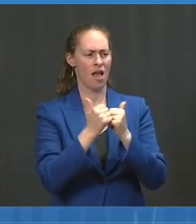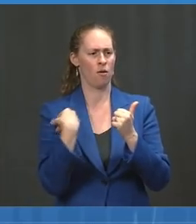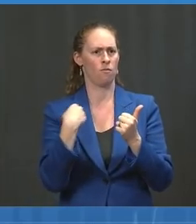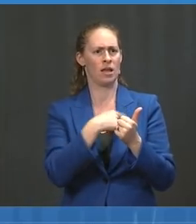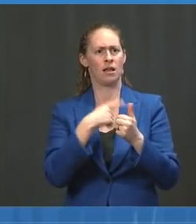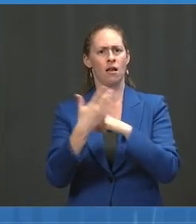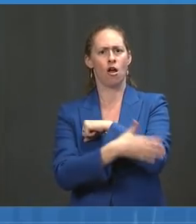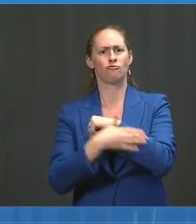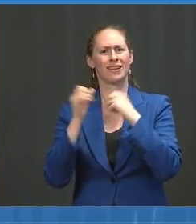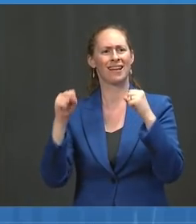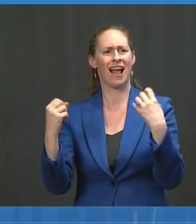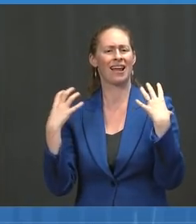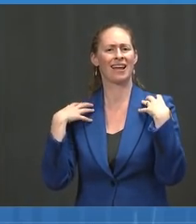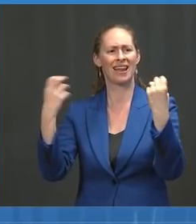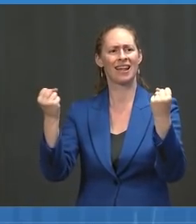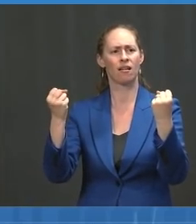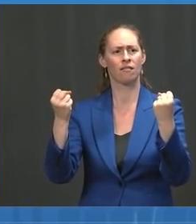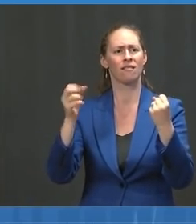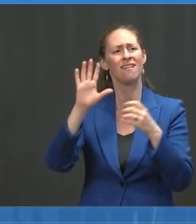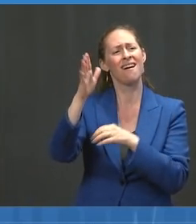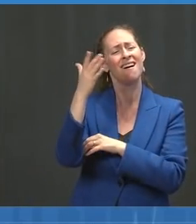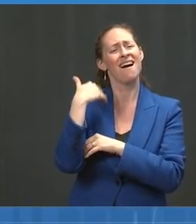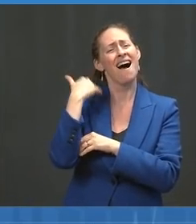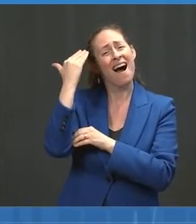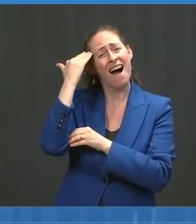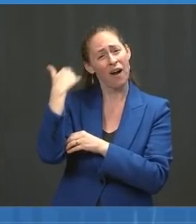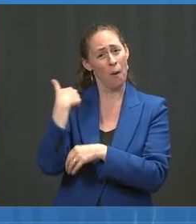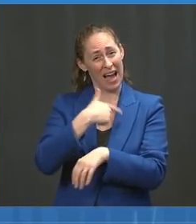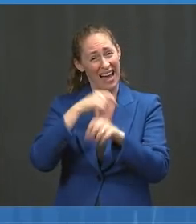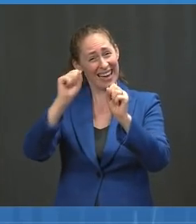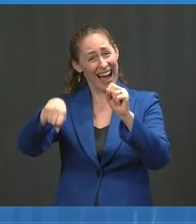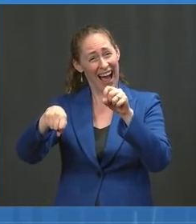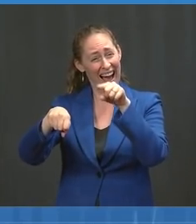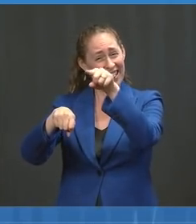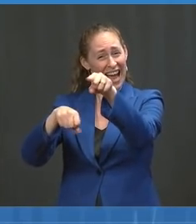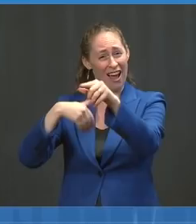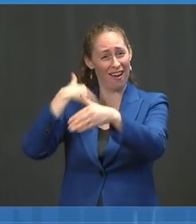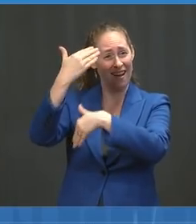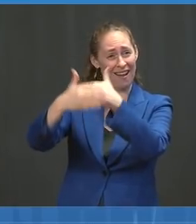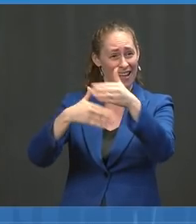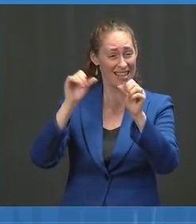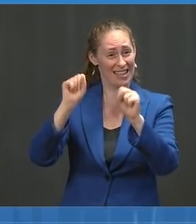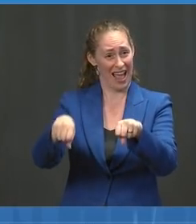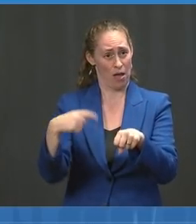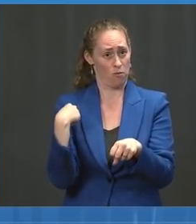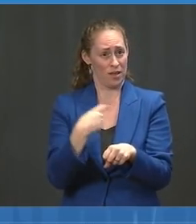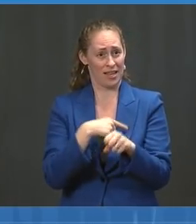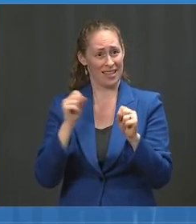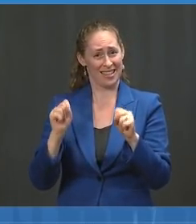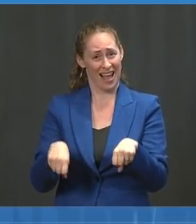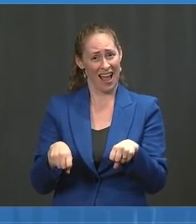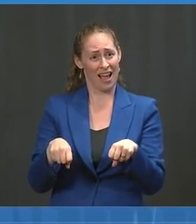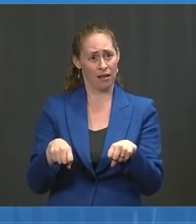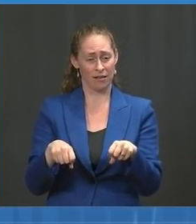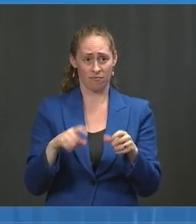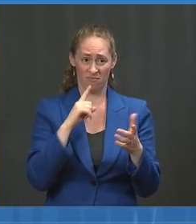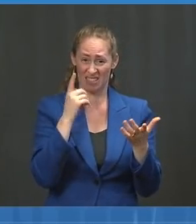to realize that we have the capability among ourselves to essentially cut down the timeframe